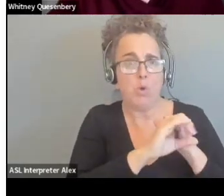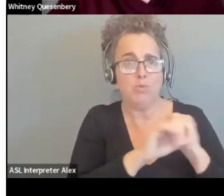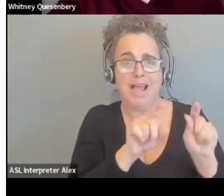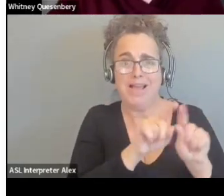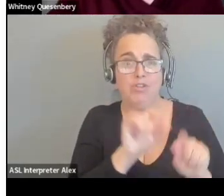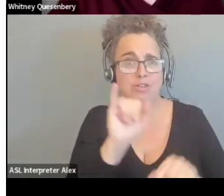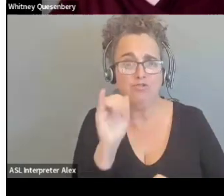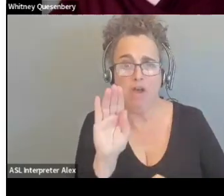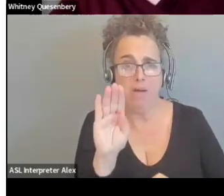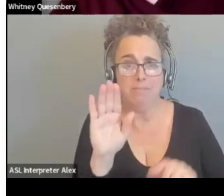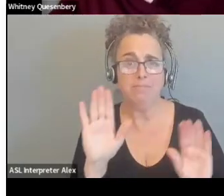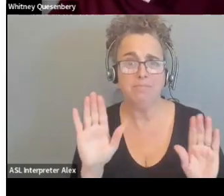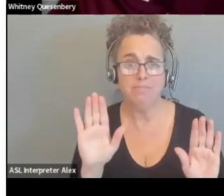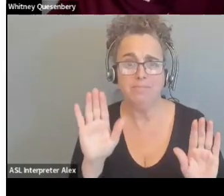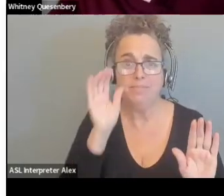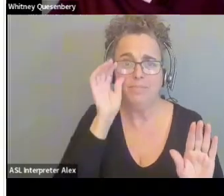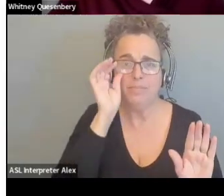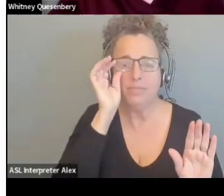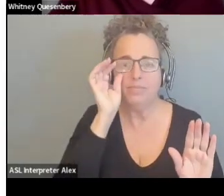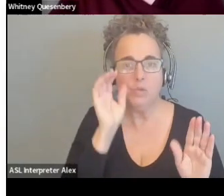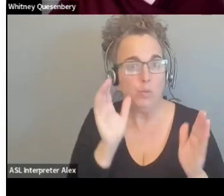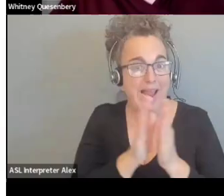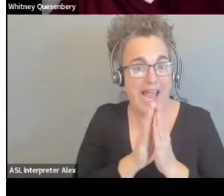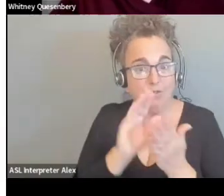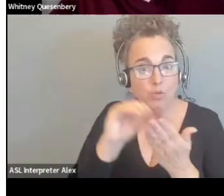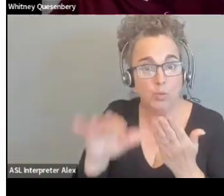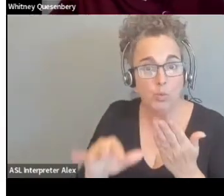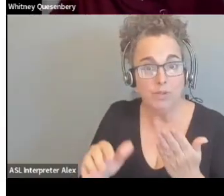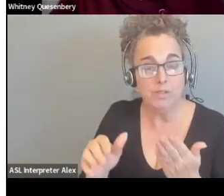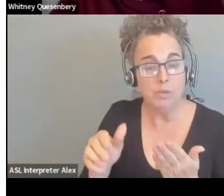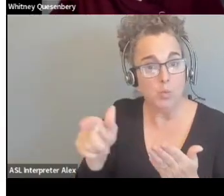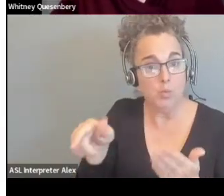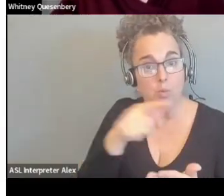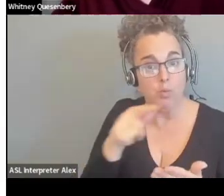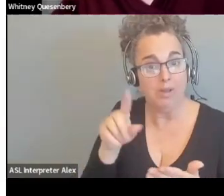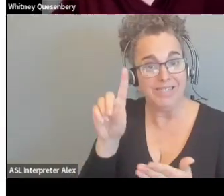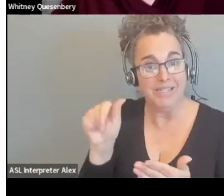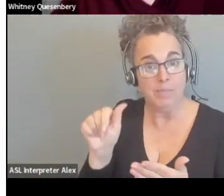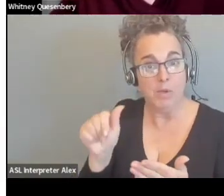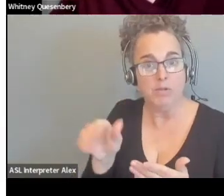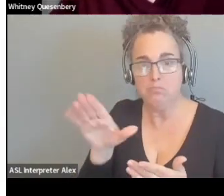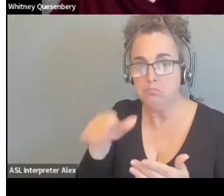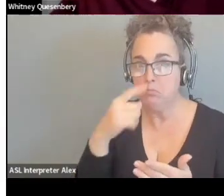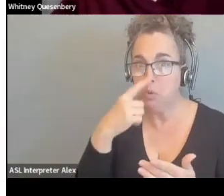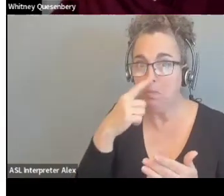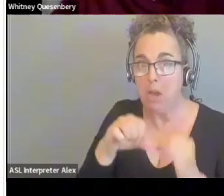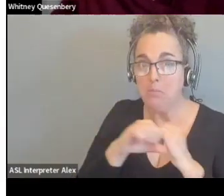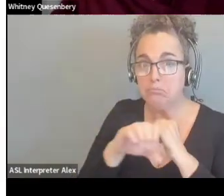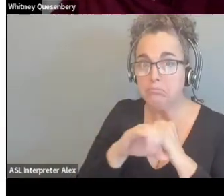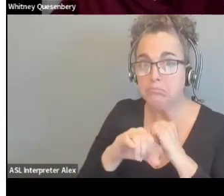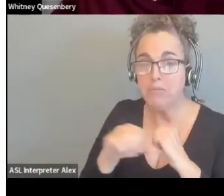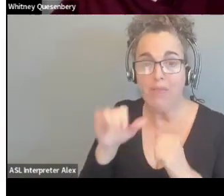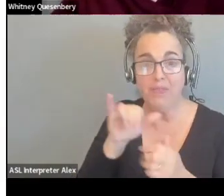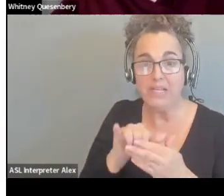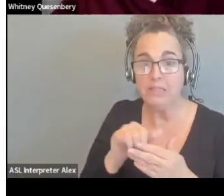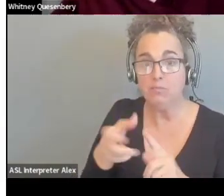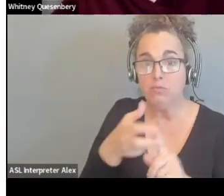You can ask the students with disabilities department if you can post a sign. But we have found that it's easy just